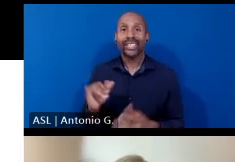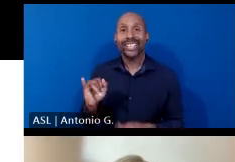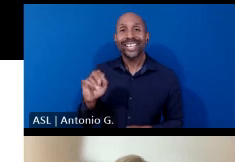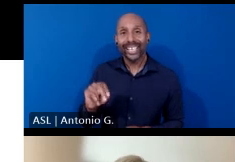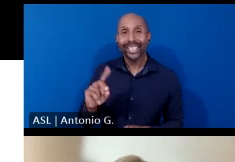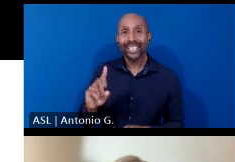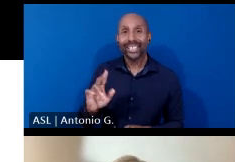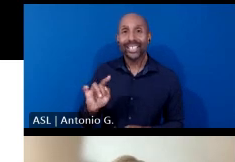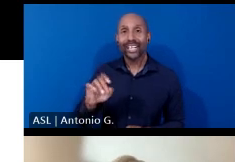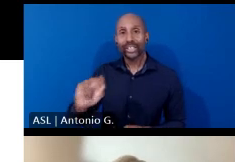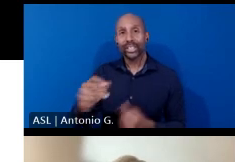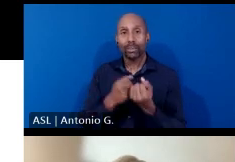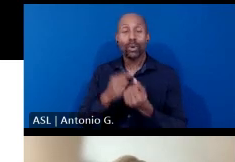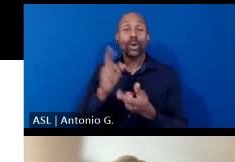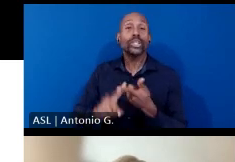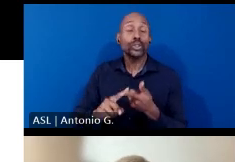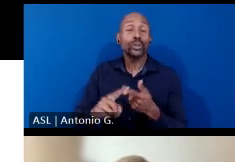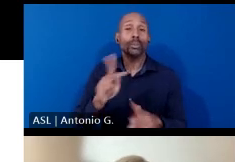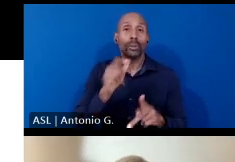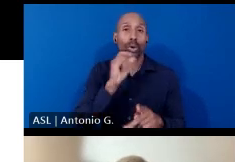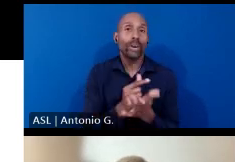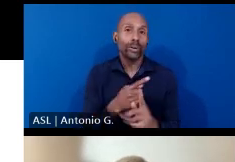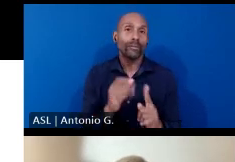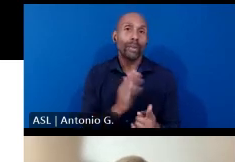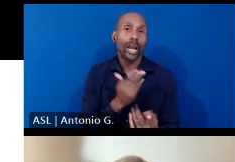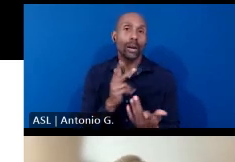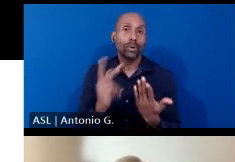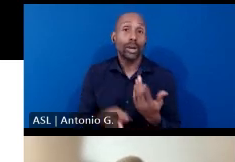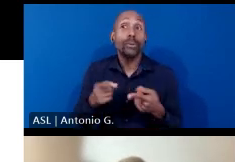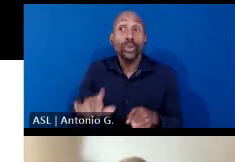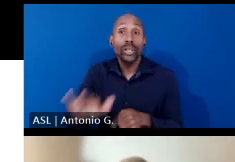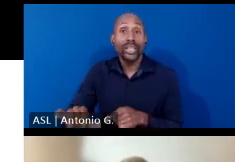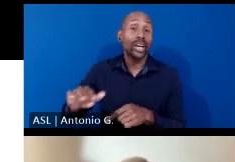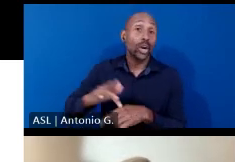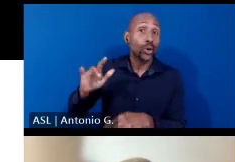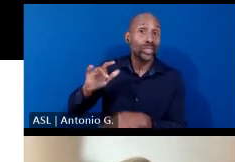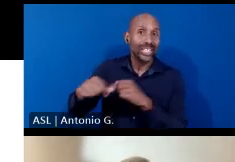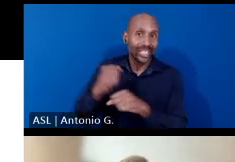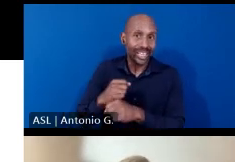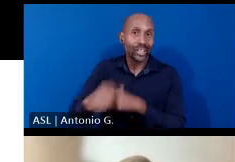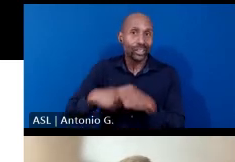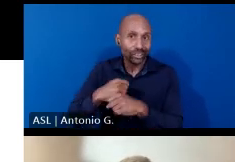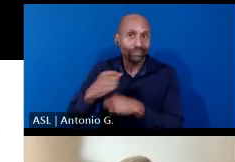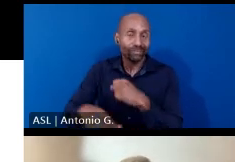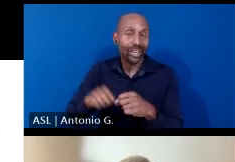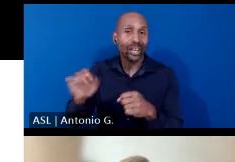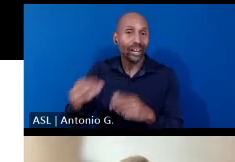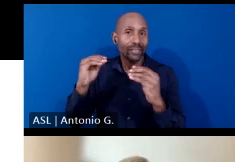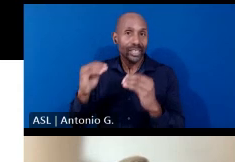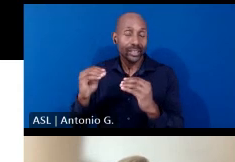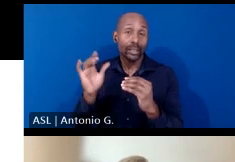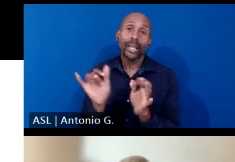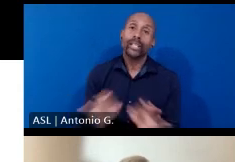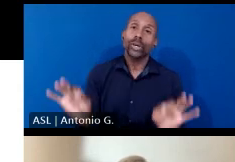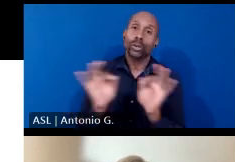graduates in those early years of teaching, which is critical to you know as Maya mentioned earlier, we have to focus as